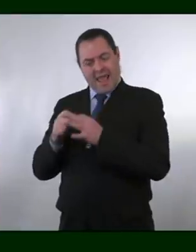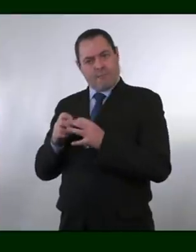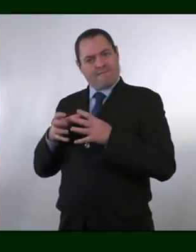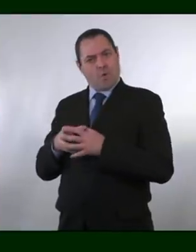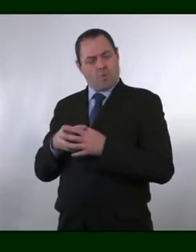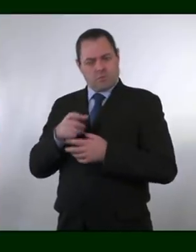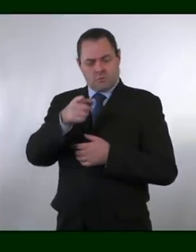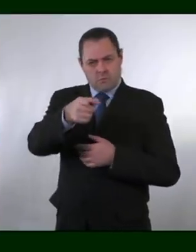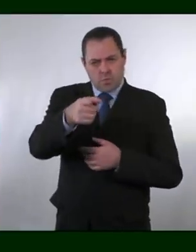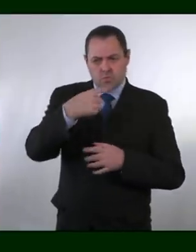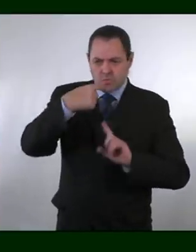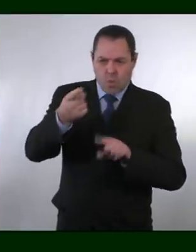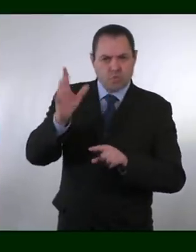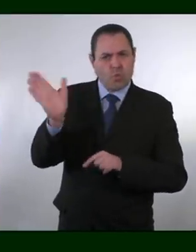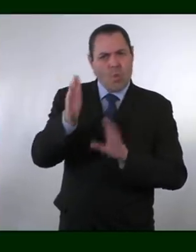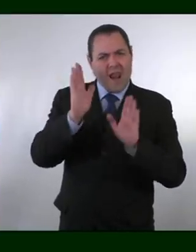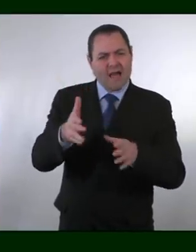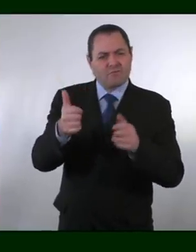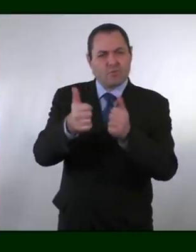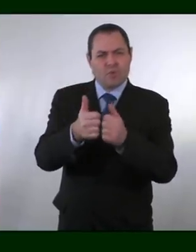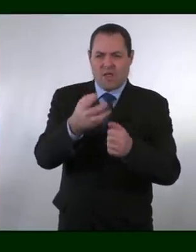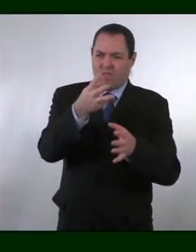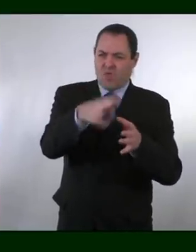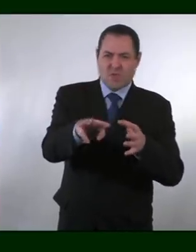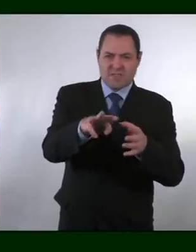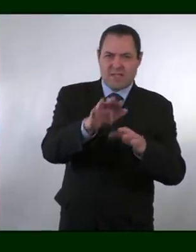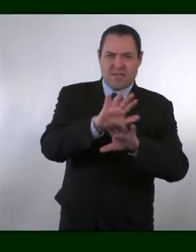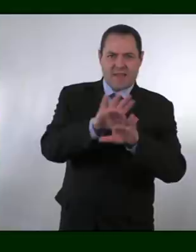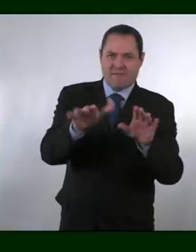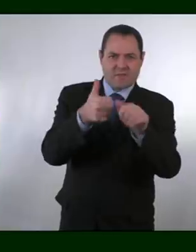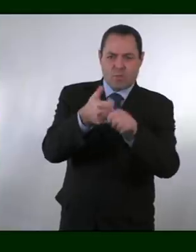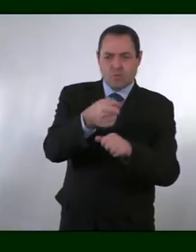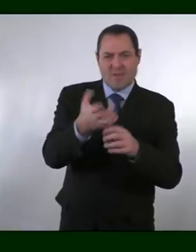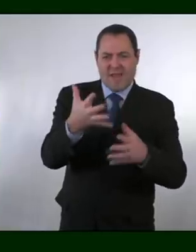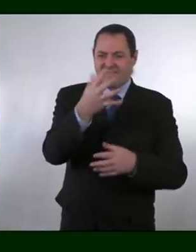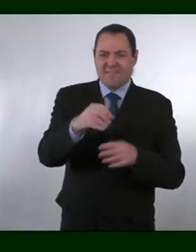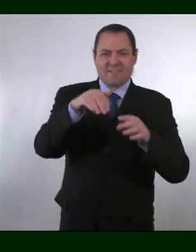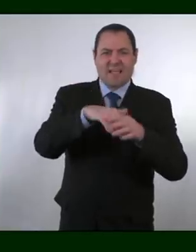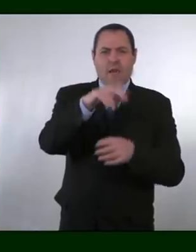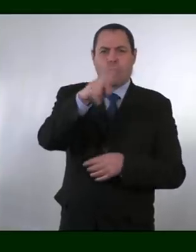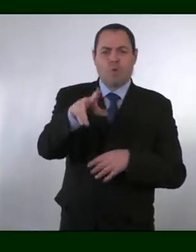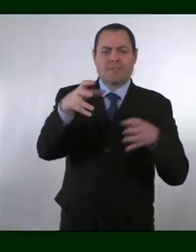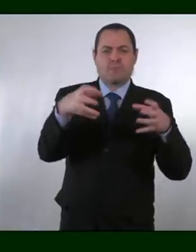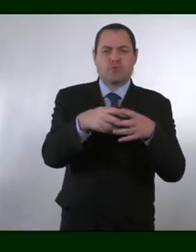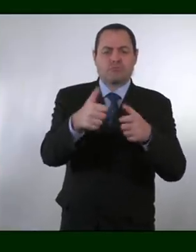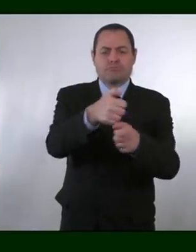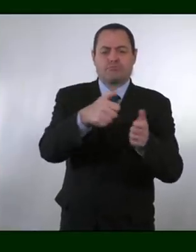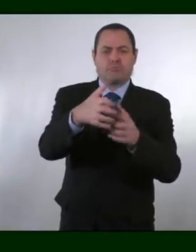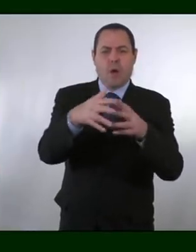and I hear that about 50 of them have joined a WhatsApp group to work out how they are going to oppose him next time around. He should be thanking us for our support, not criticising.